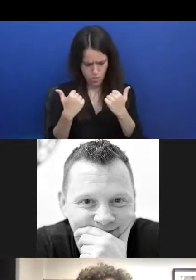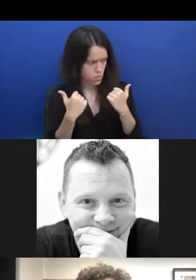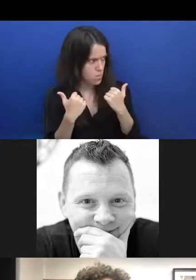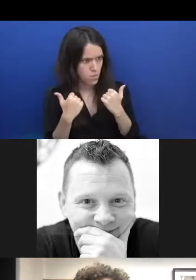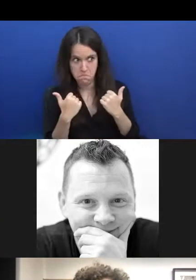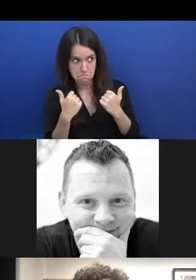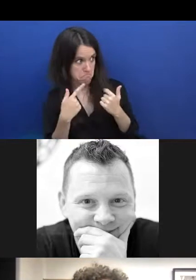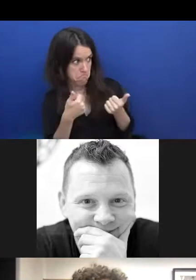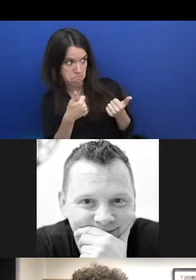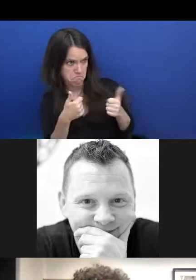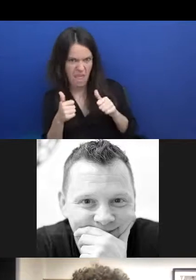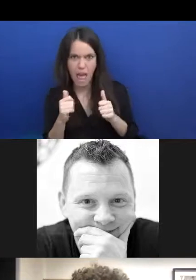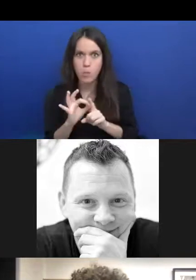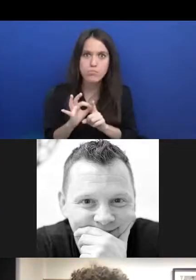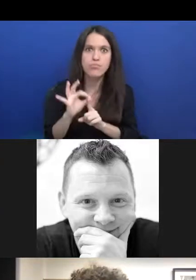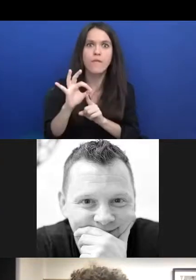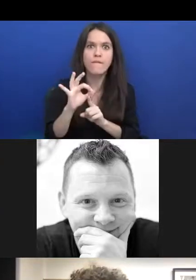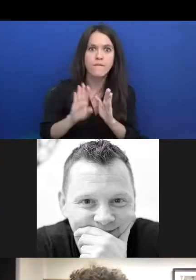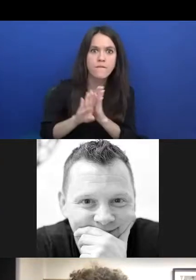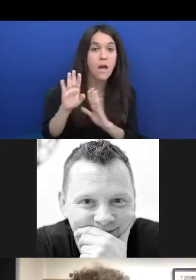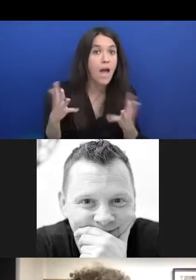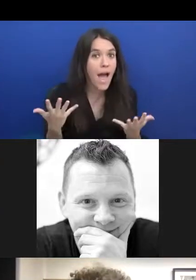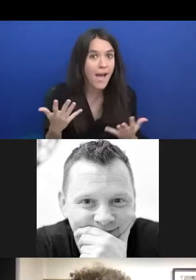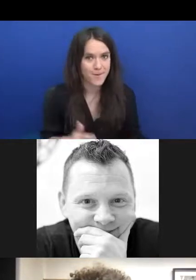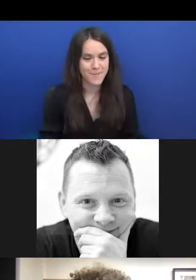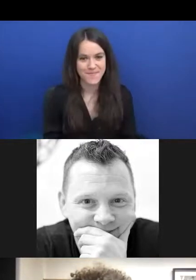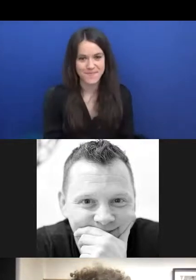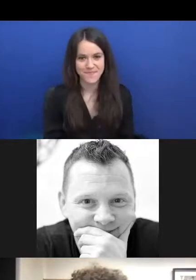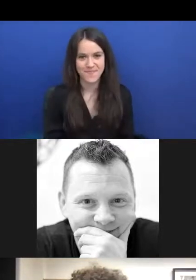so I think the field really needs to as anthropologist Paige West said in relation